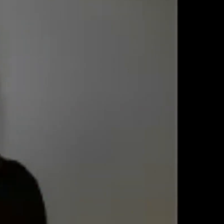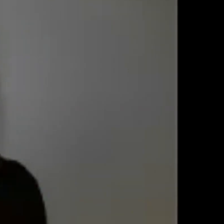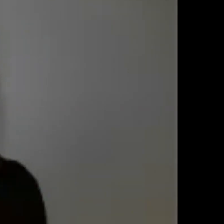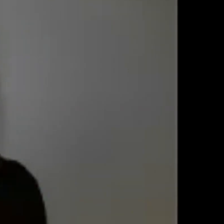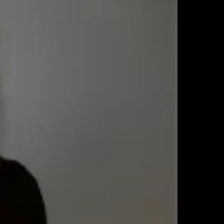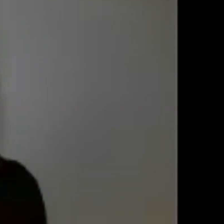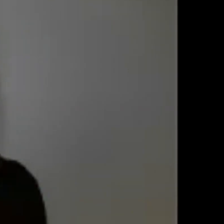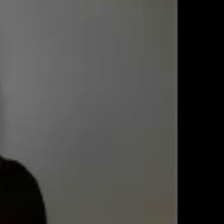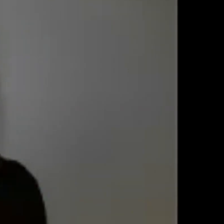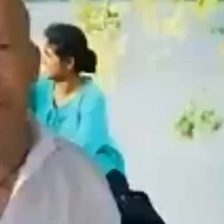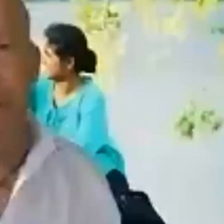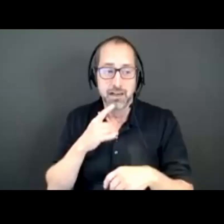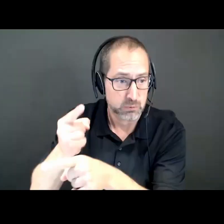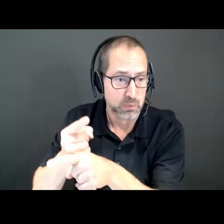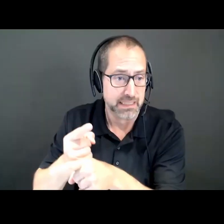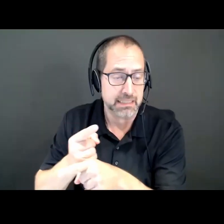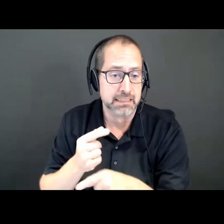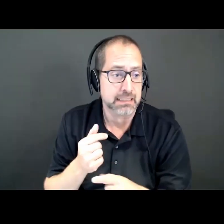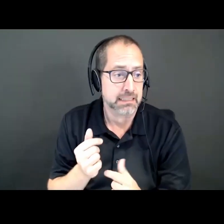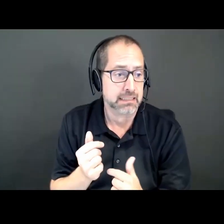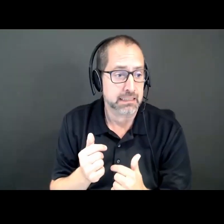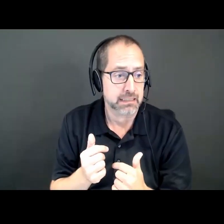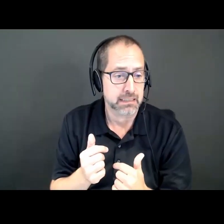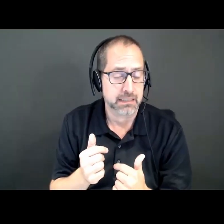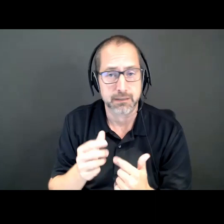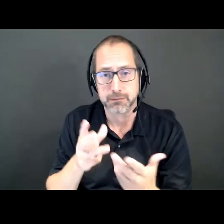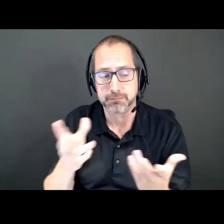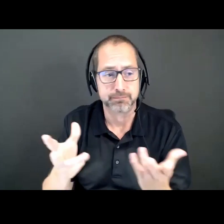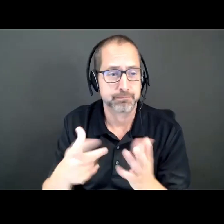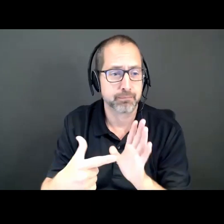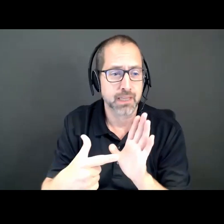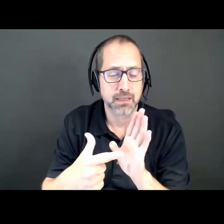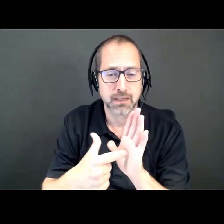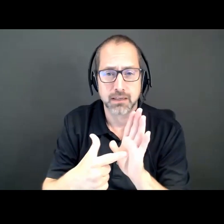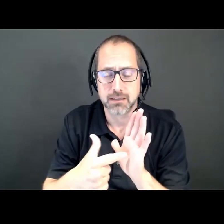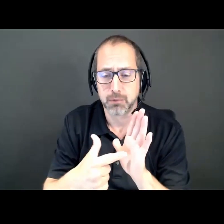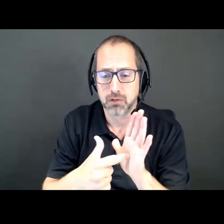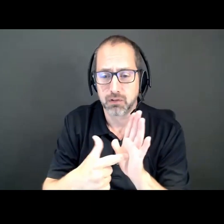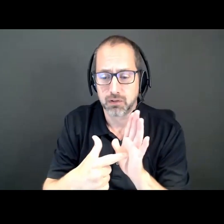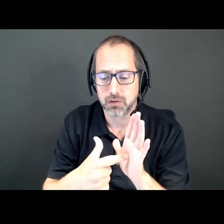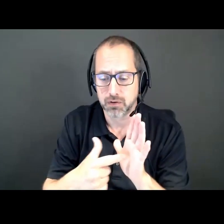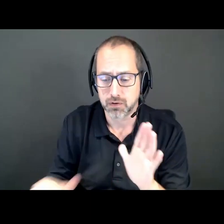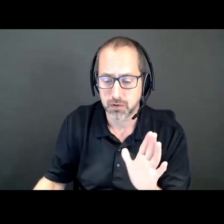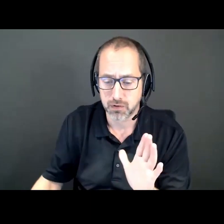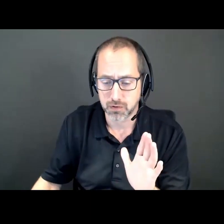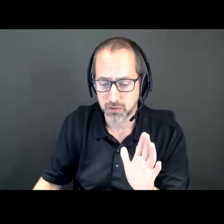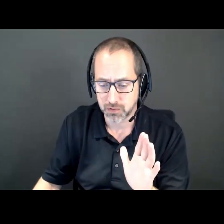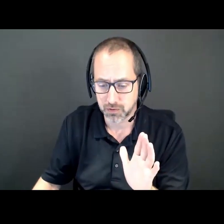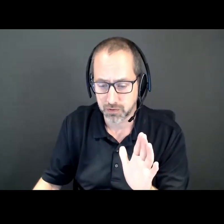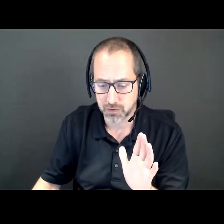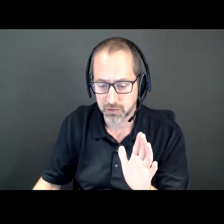you’re focusing on. Say for example the population of people with disabilities or disabled people,